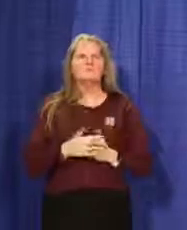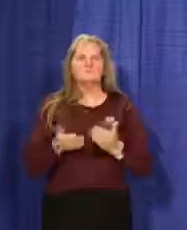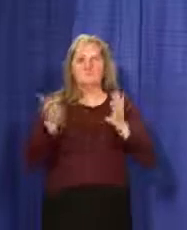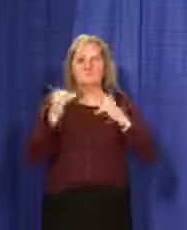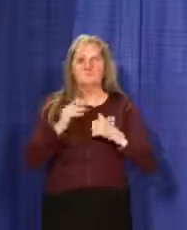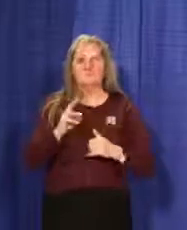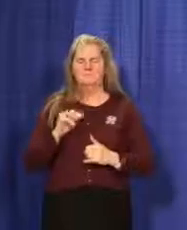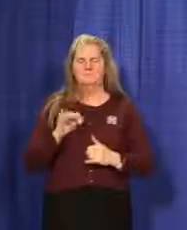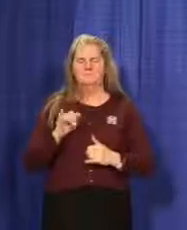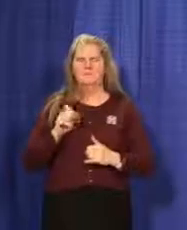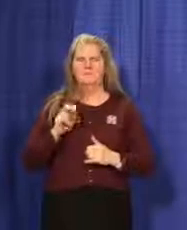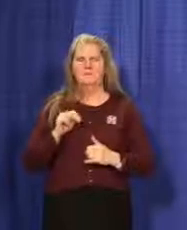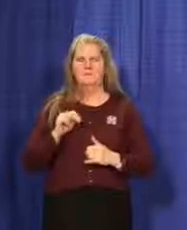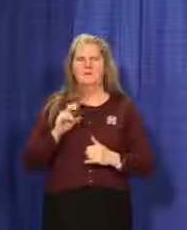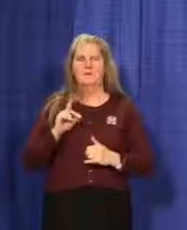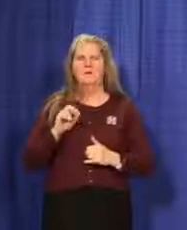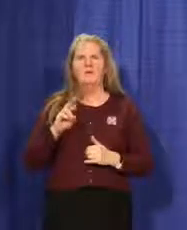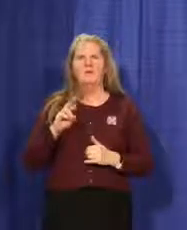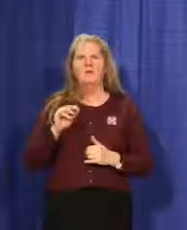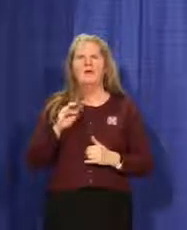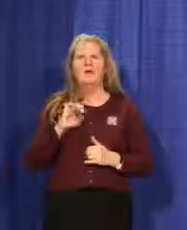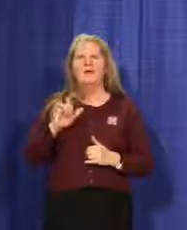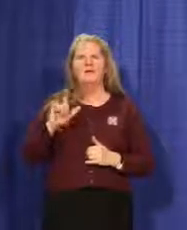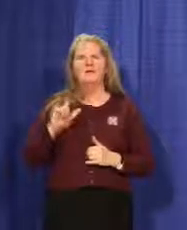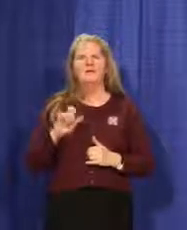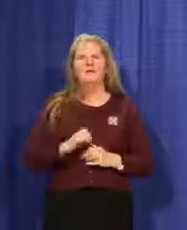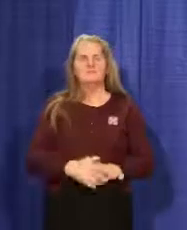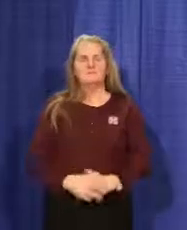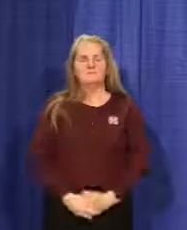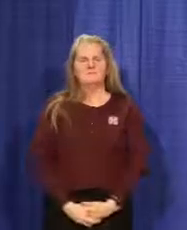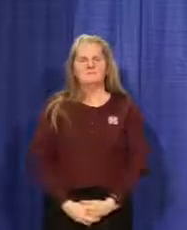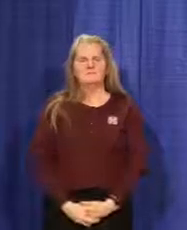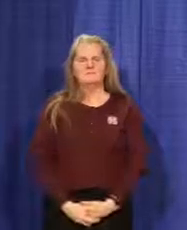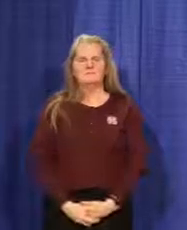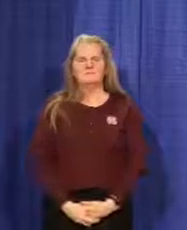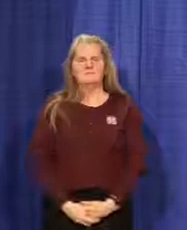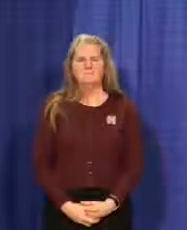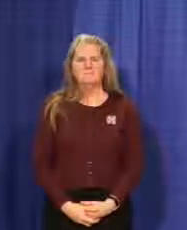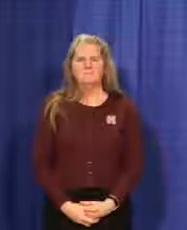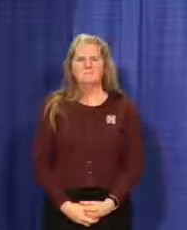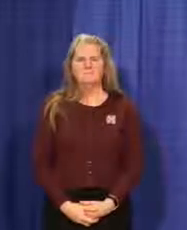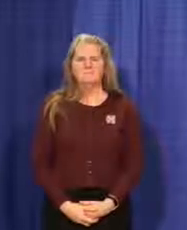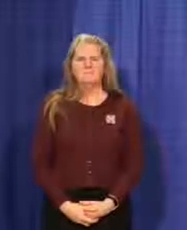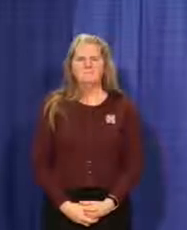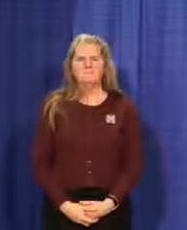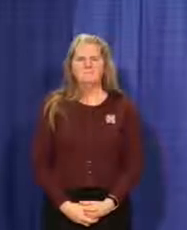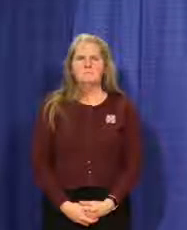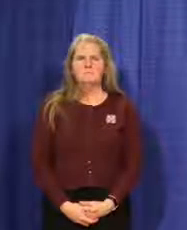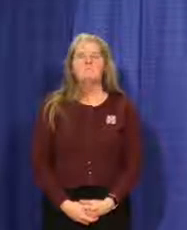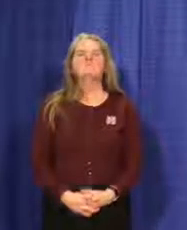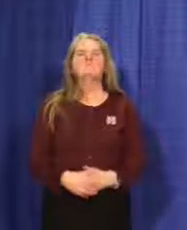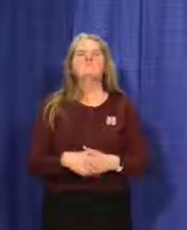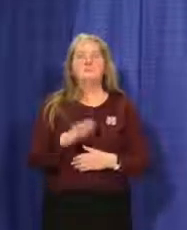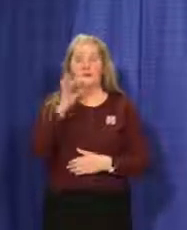We will now move to Maryne, L'Aurore boréale?